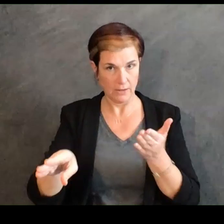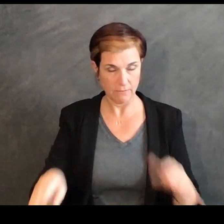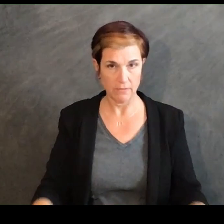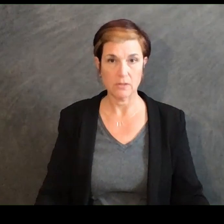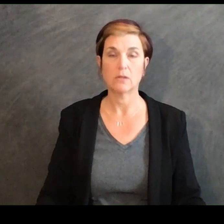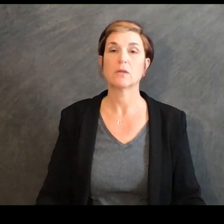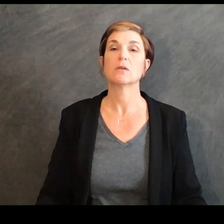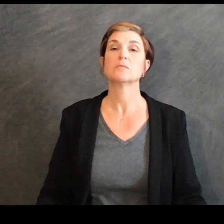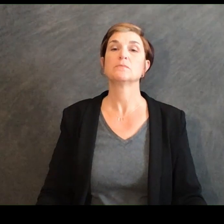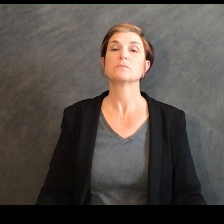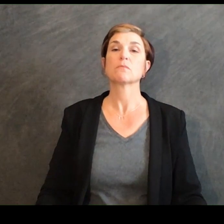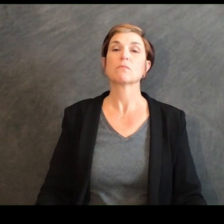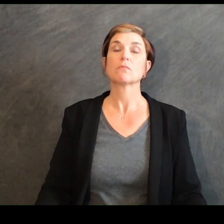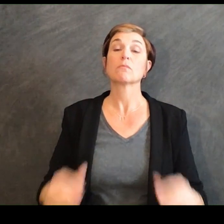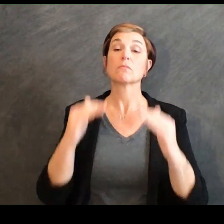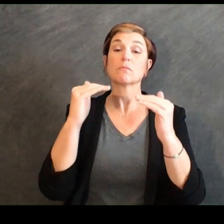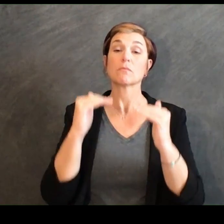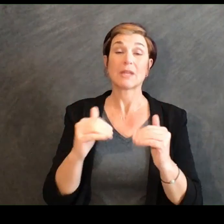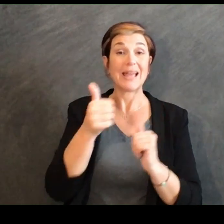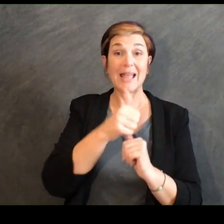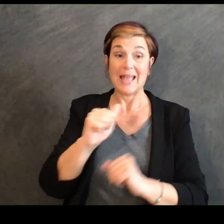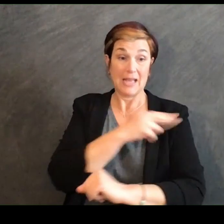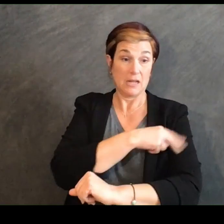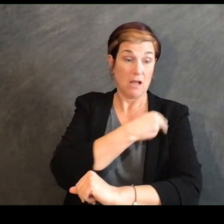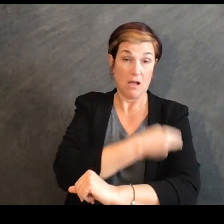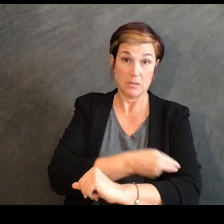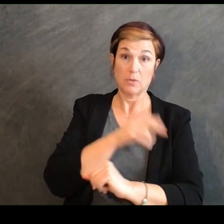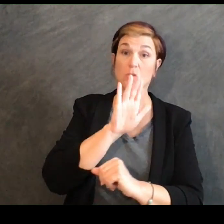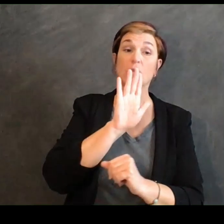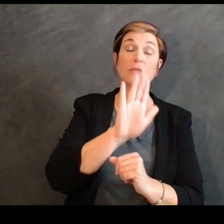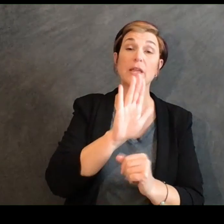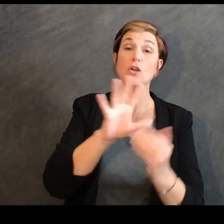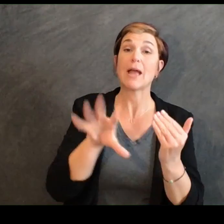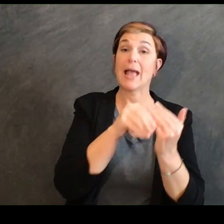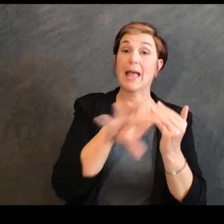rules to hinder hospitals ability to bring additional physicians on board or